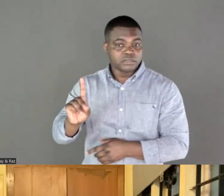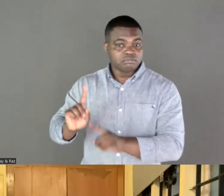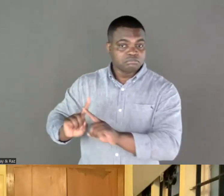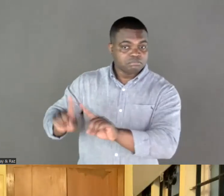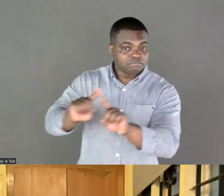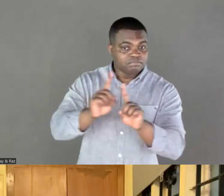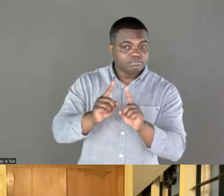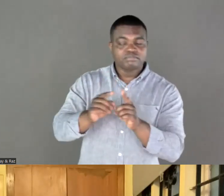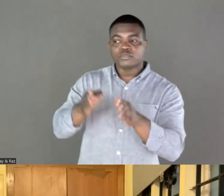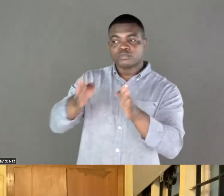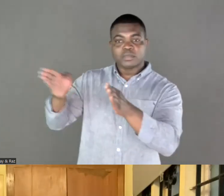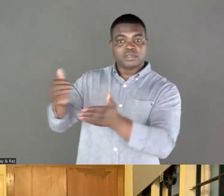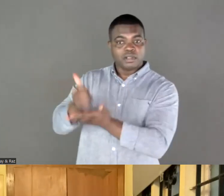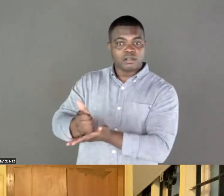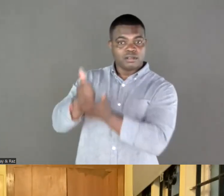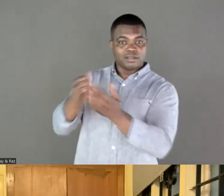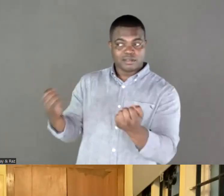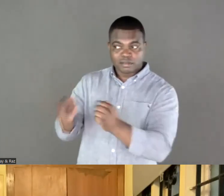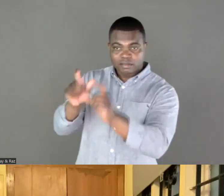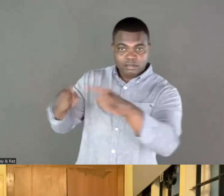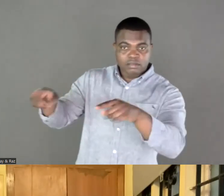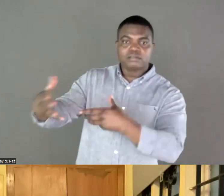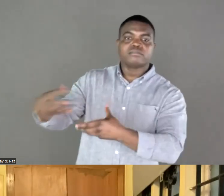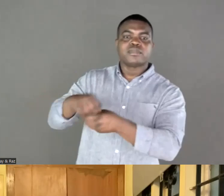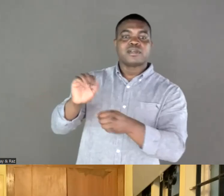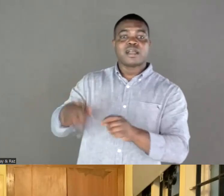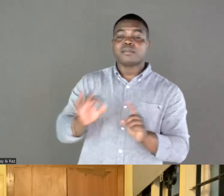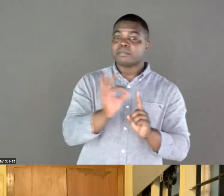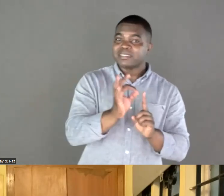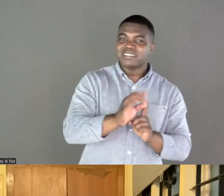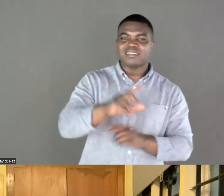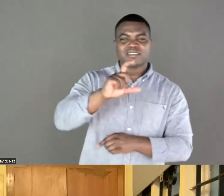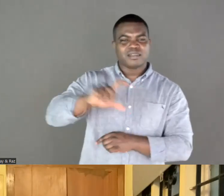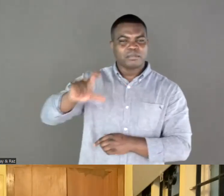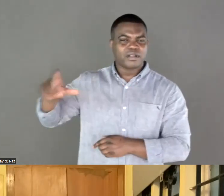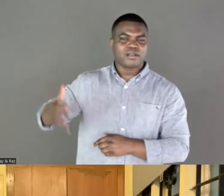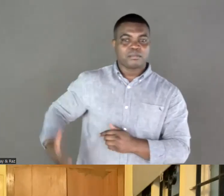been a really amazing response. Later this year, we will have cycles in the MENA region.